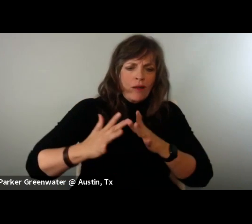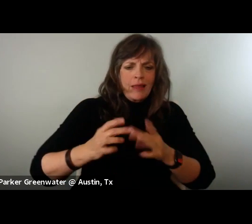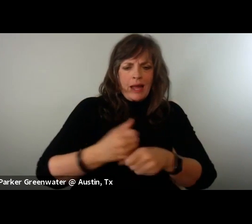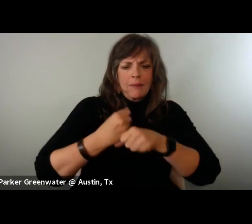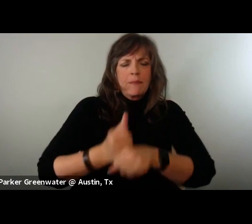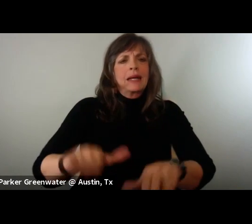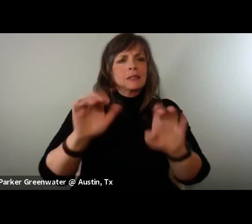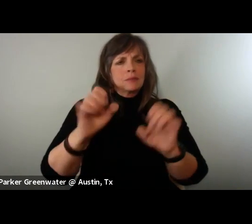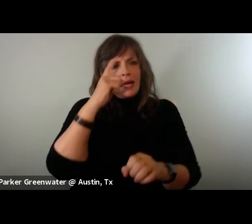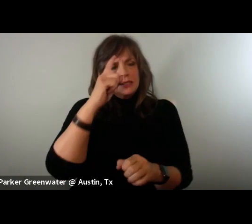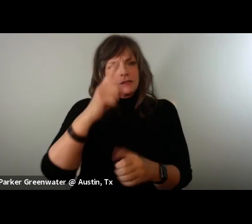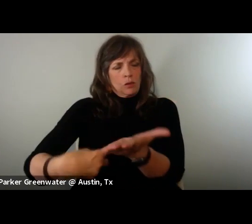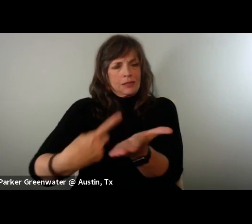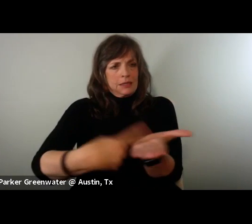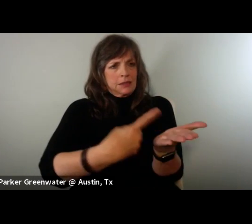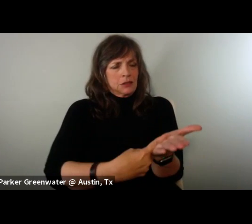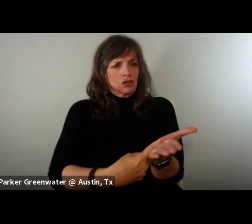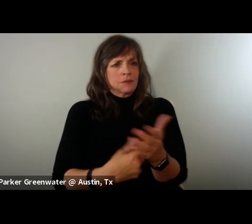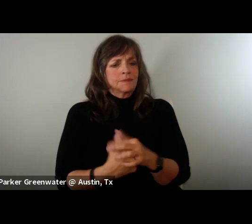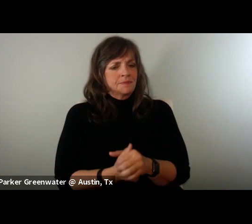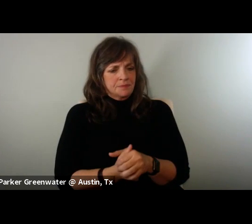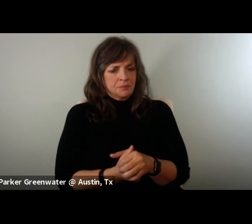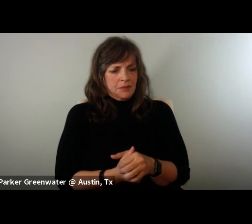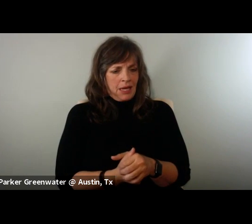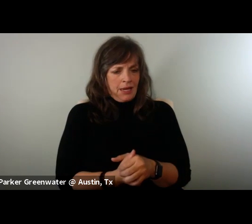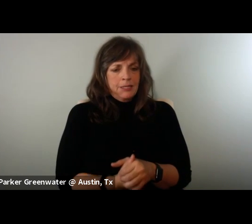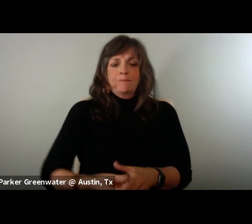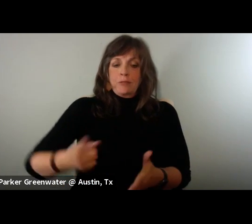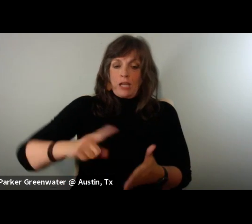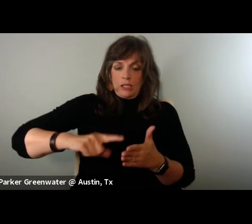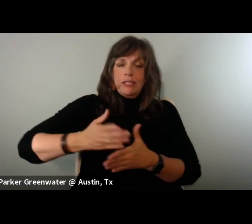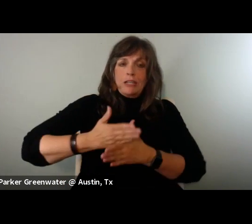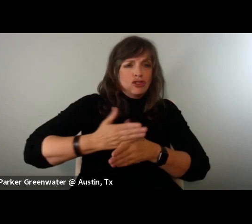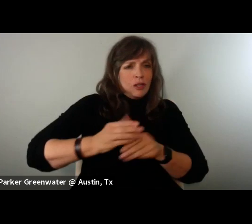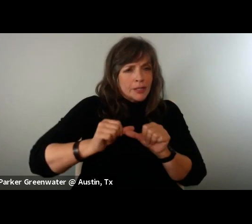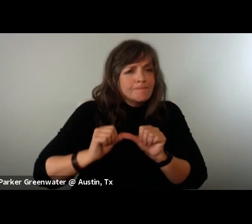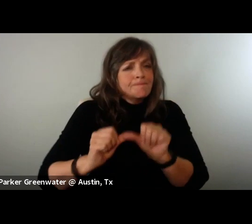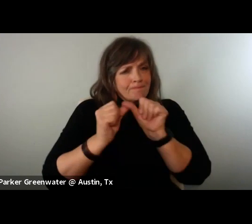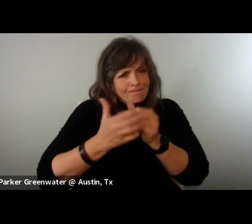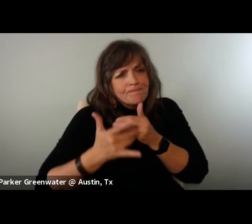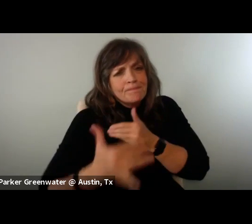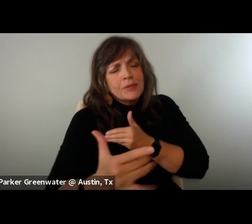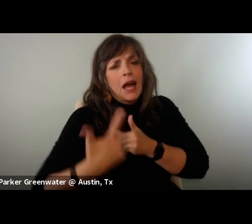The sharing, rest assured, does not stop tonight, and we will all lift each other up as we go.